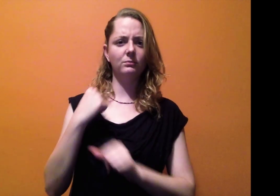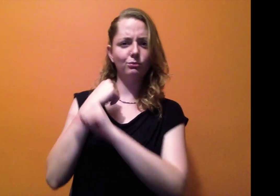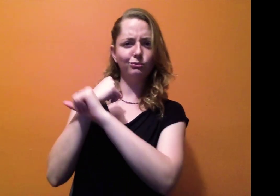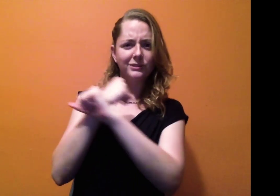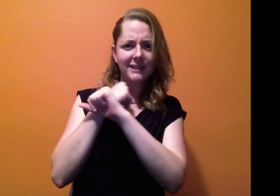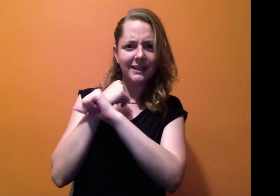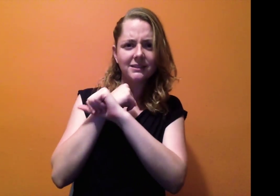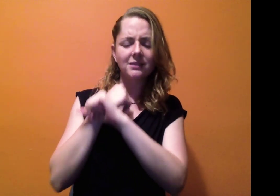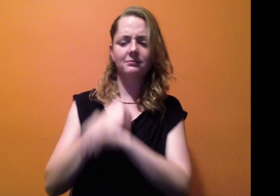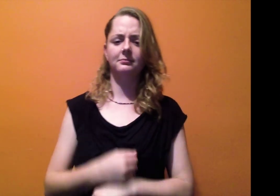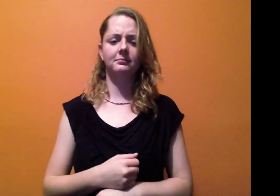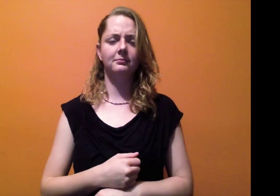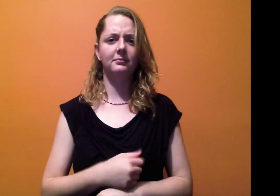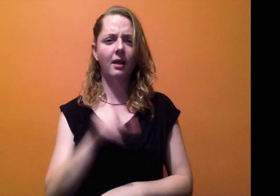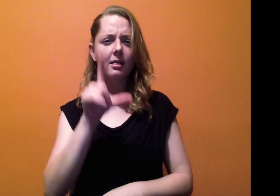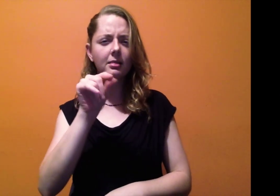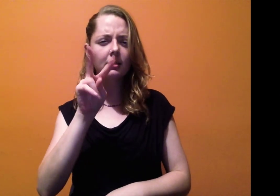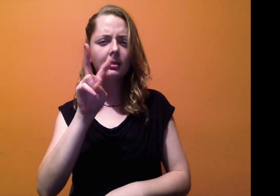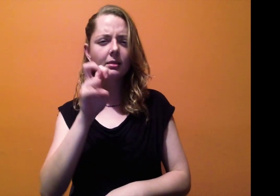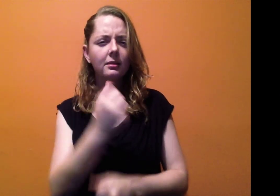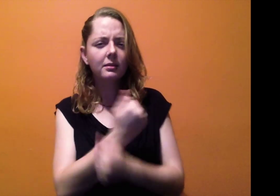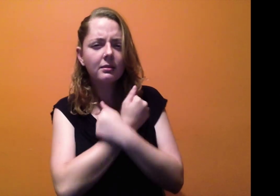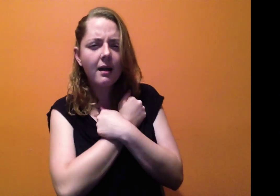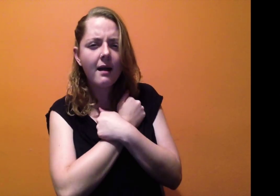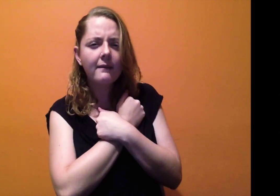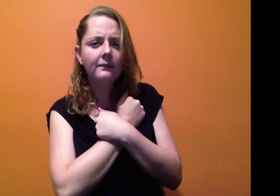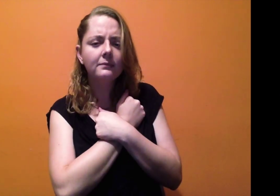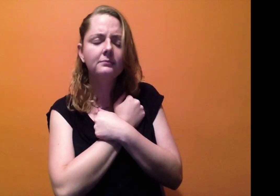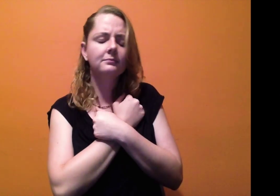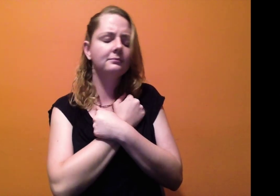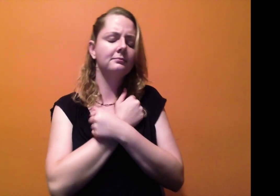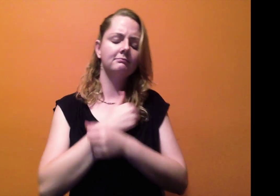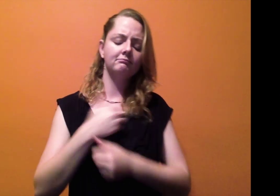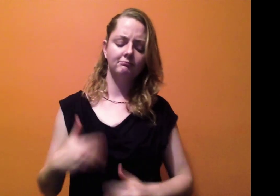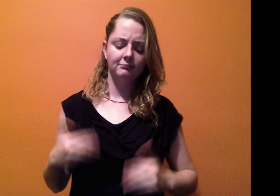their protection and love,